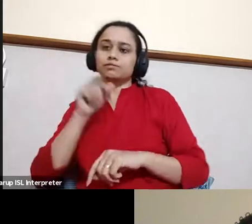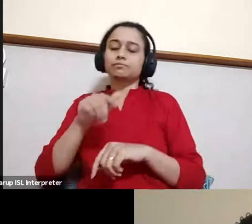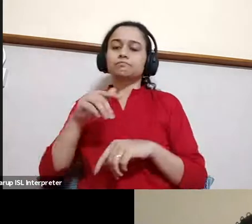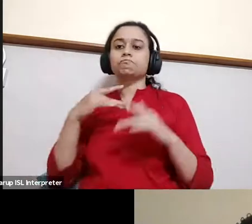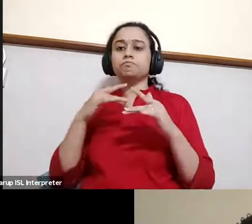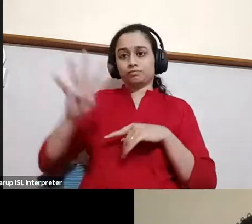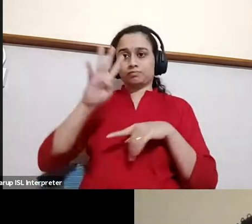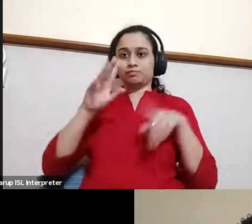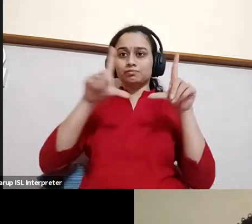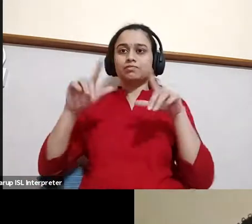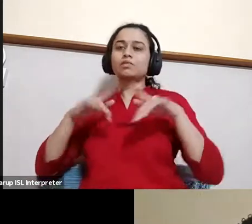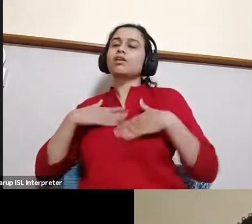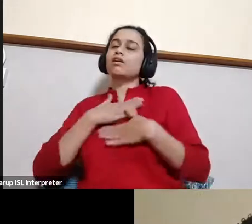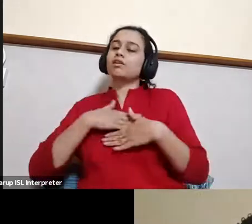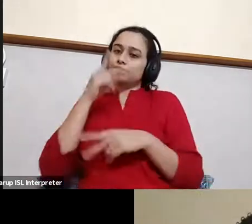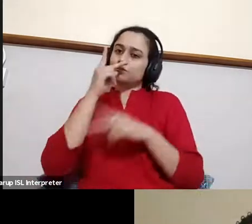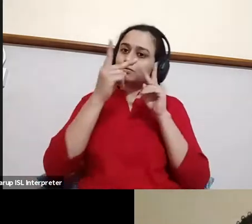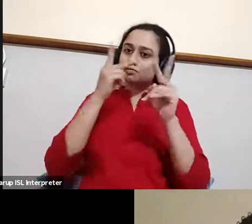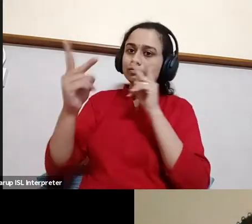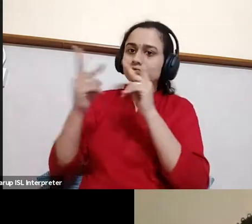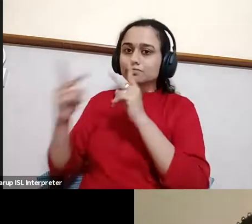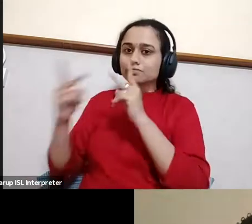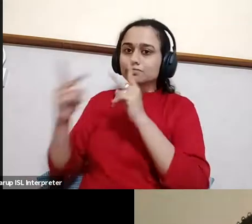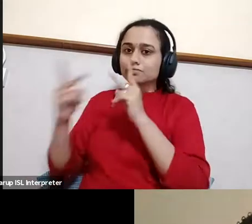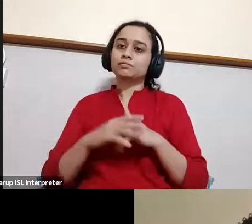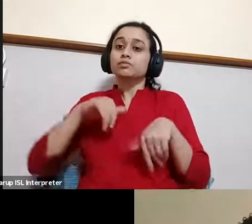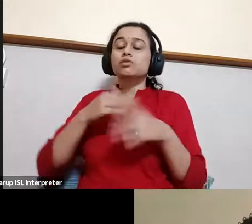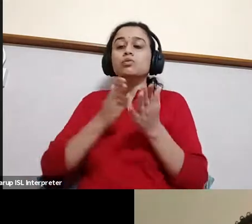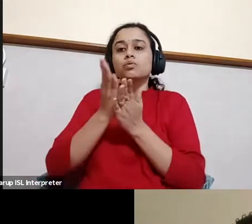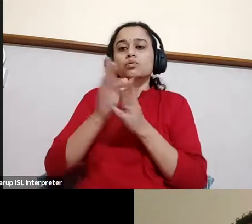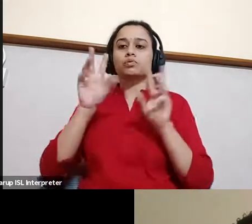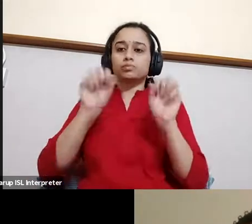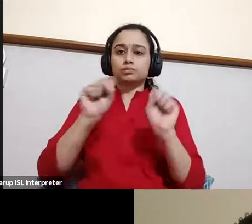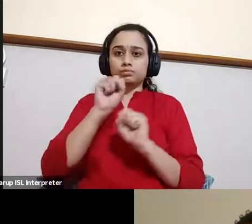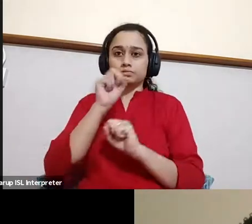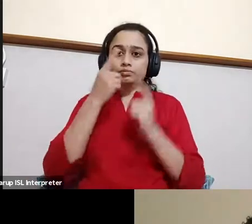looking at the portraits and coming up with their own responses um so we'd now like to